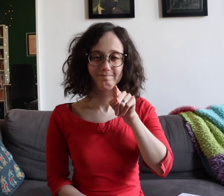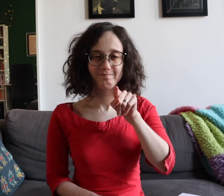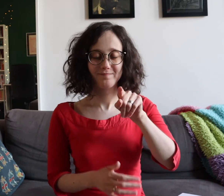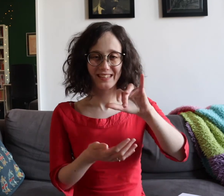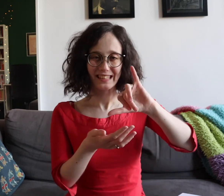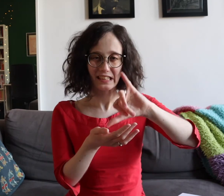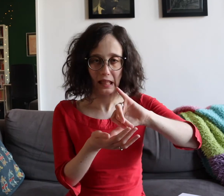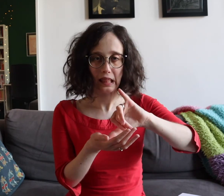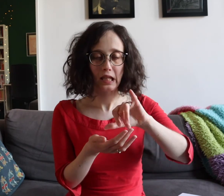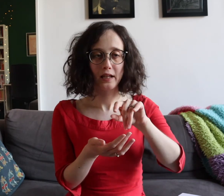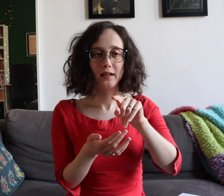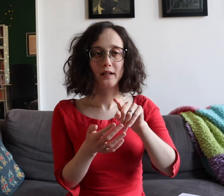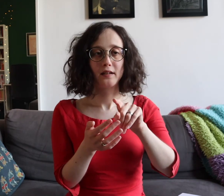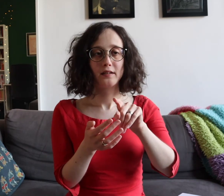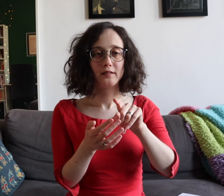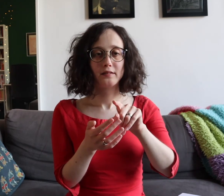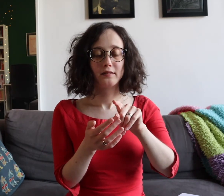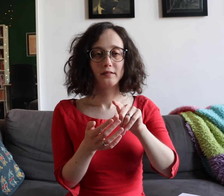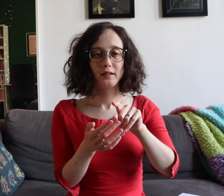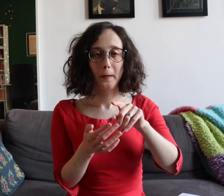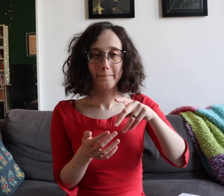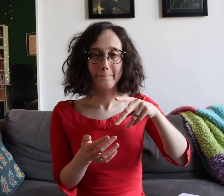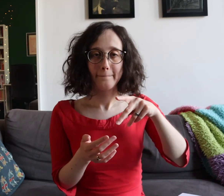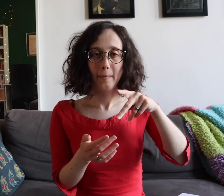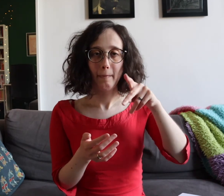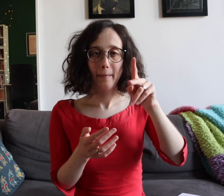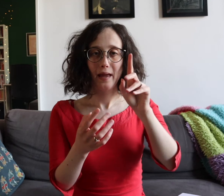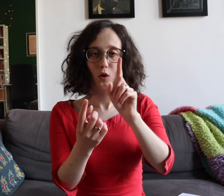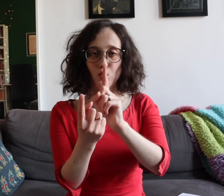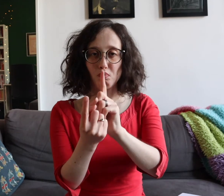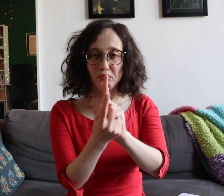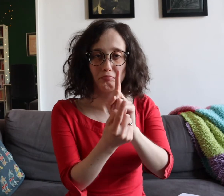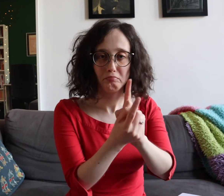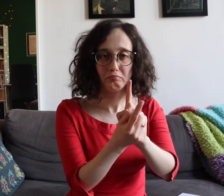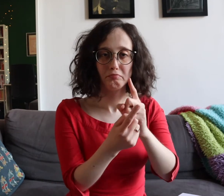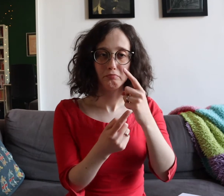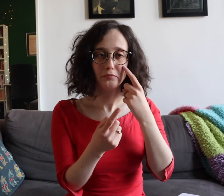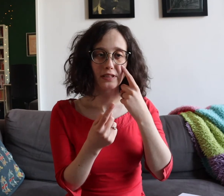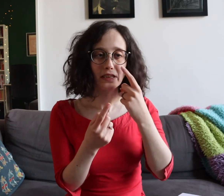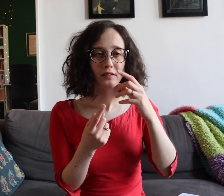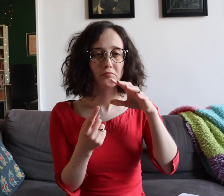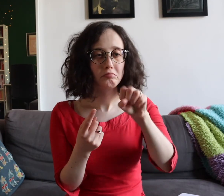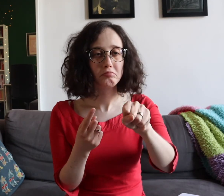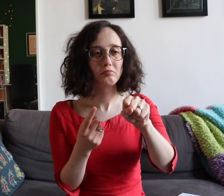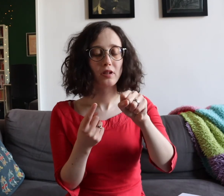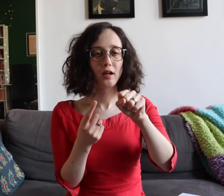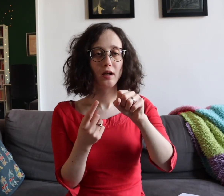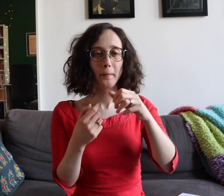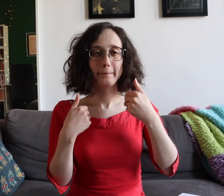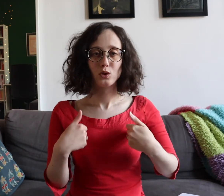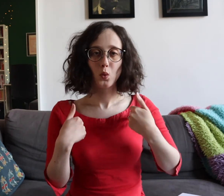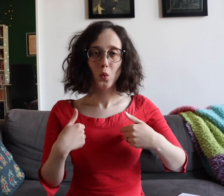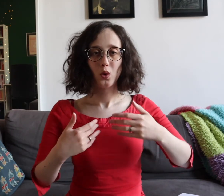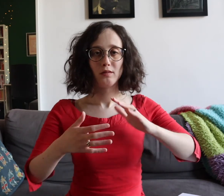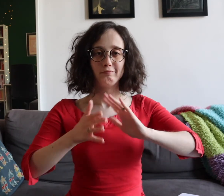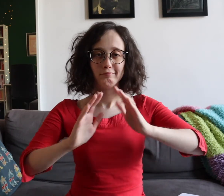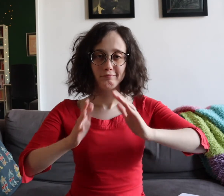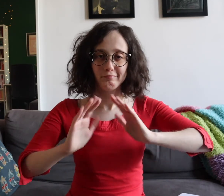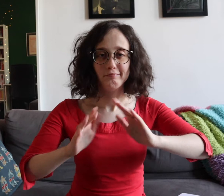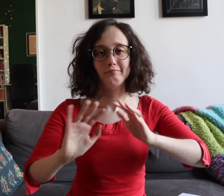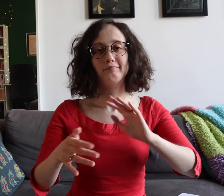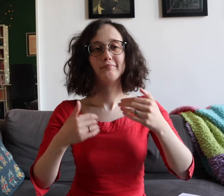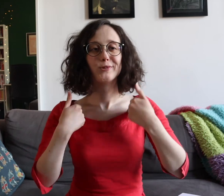There, in the city, I saw and came across more and more people who were signing